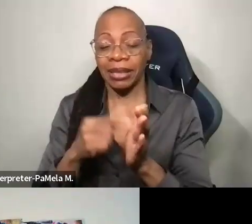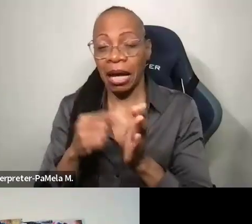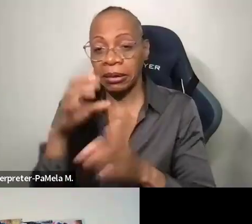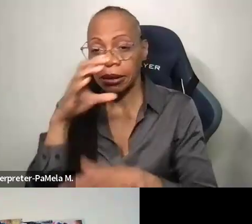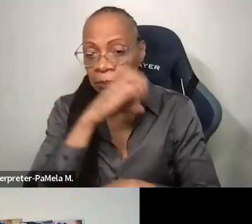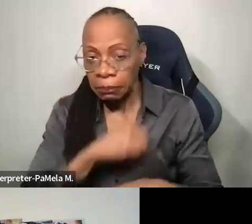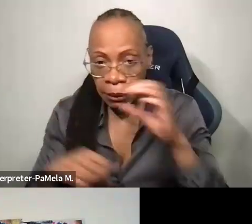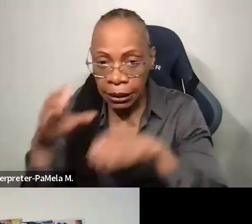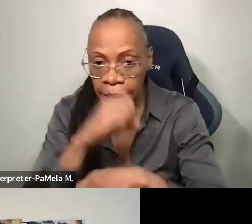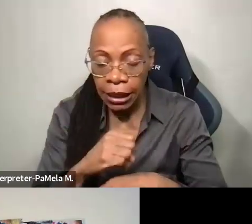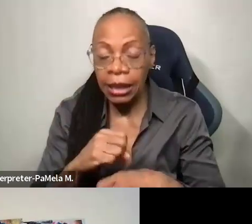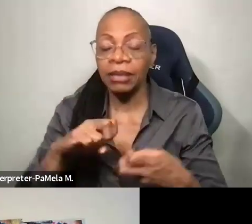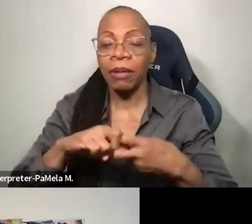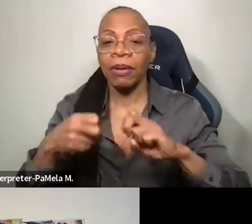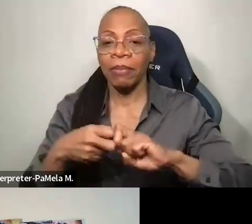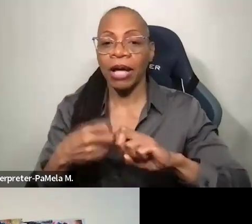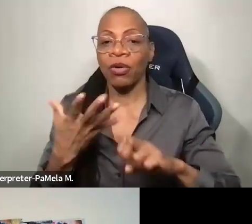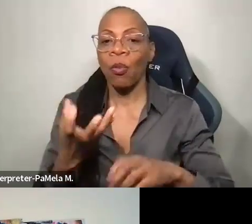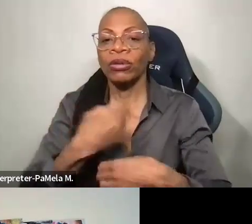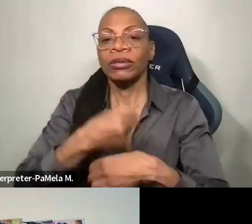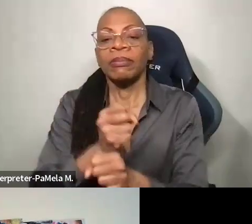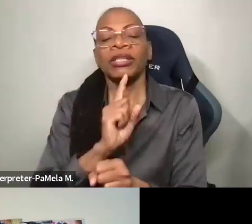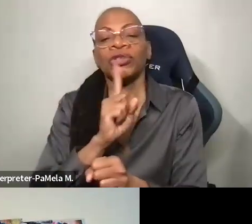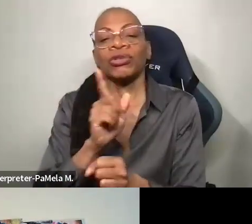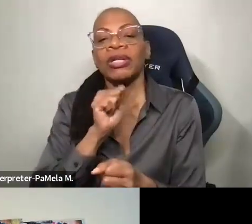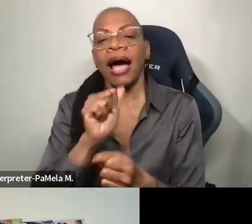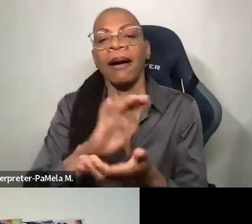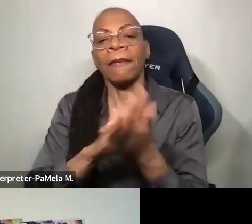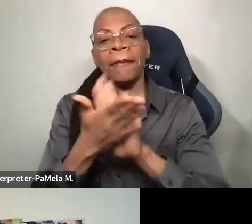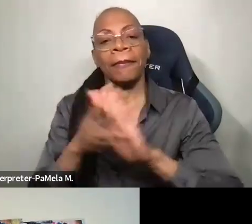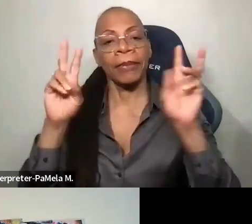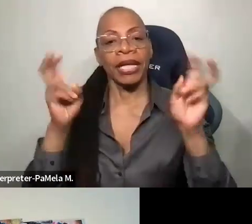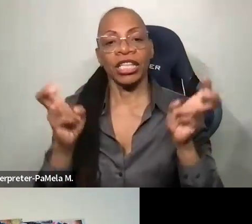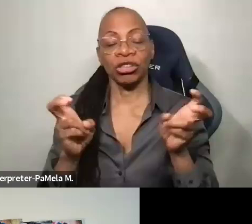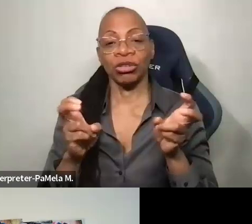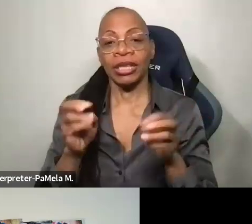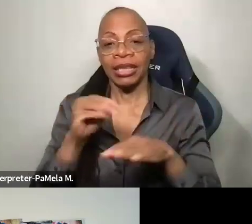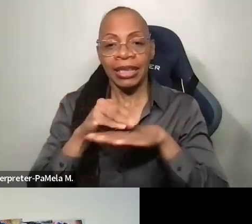that that doesn't become an issue. So that's the kind of advice. So I would say if you feel